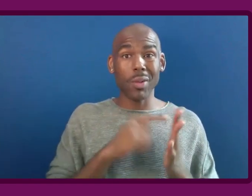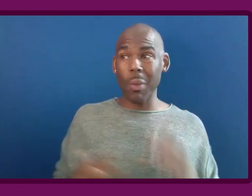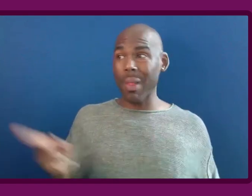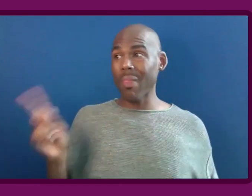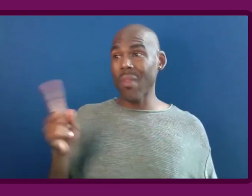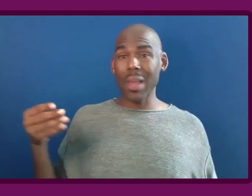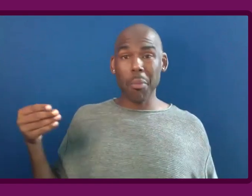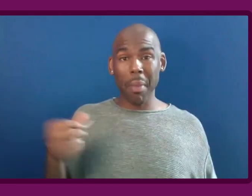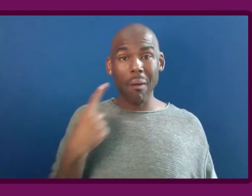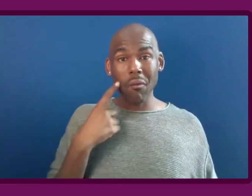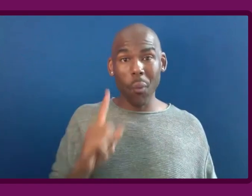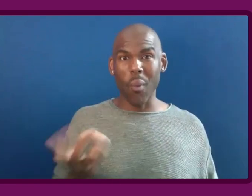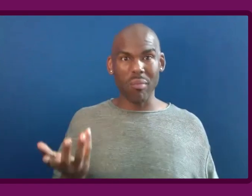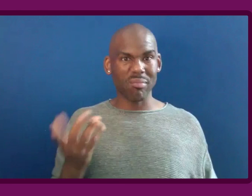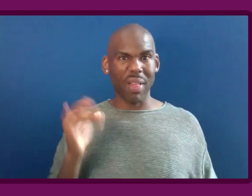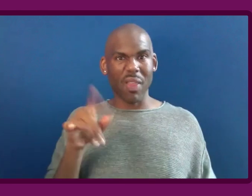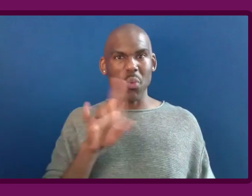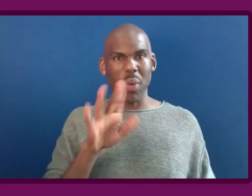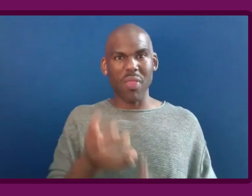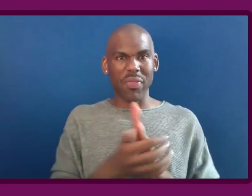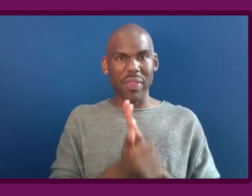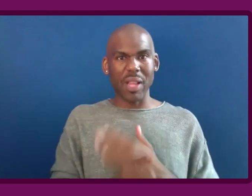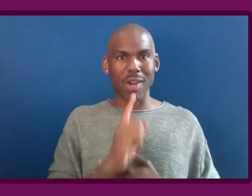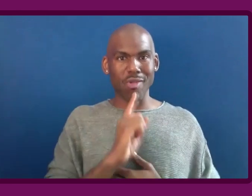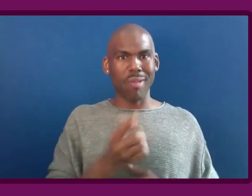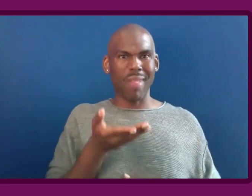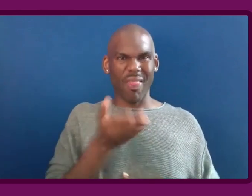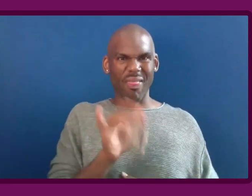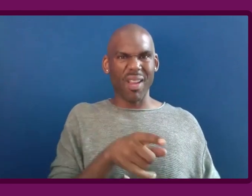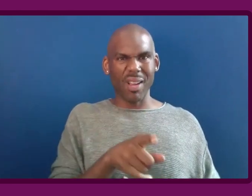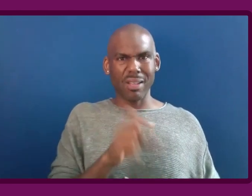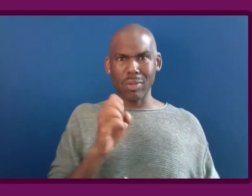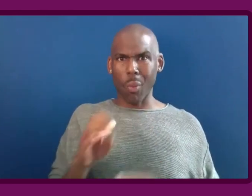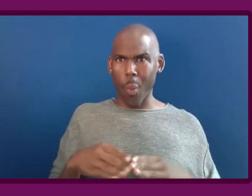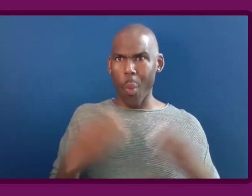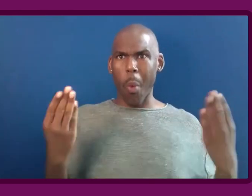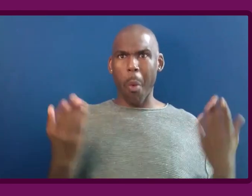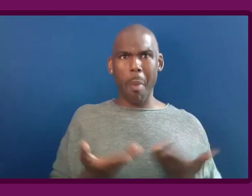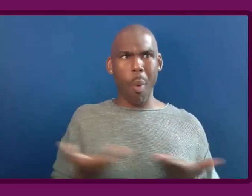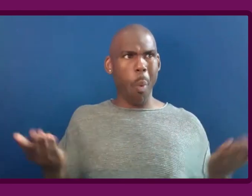Even if you're not included in that 1.3 billion, disability intersects every single one of our